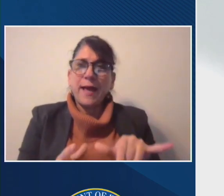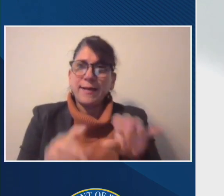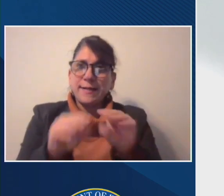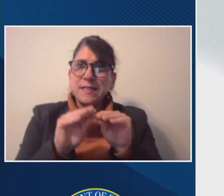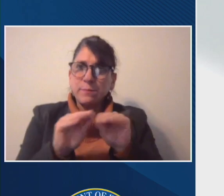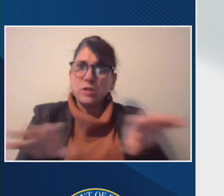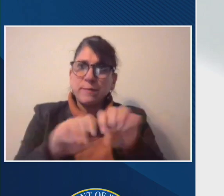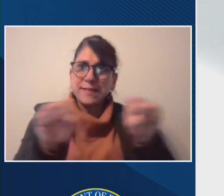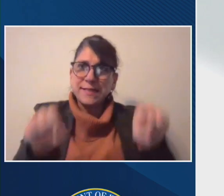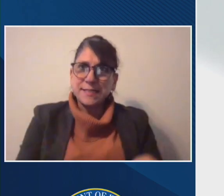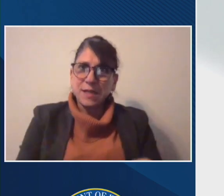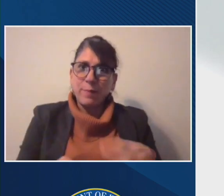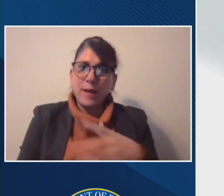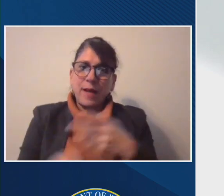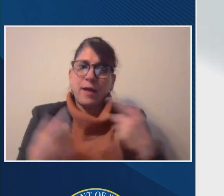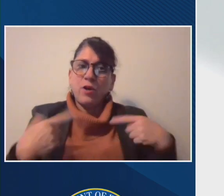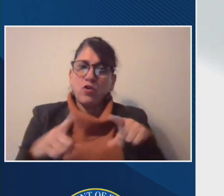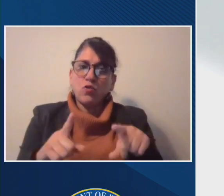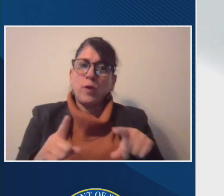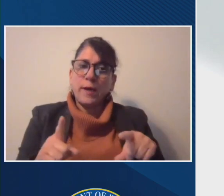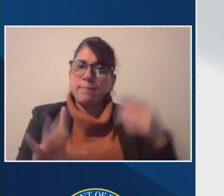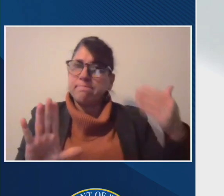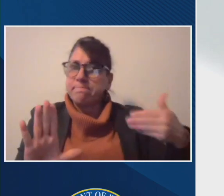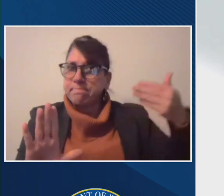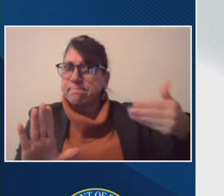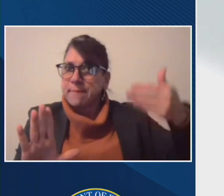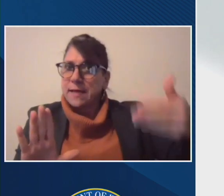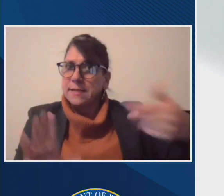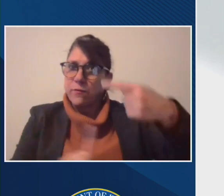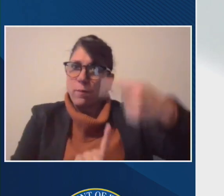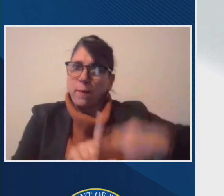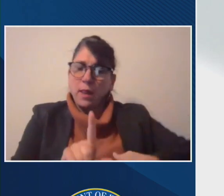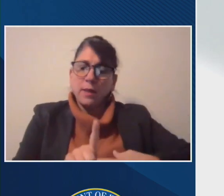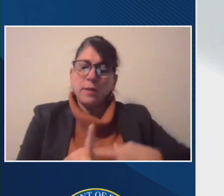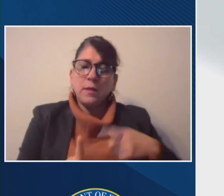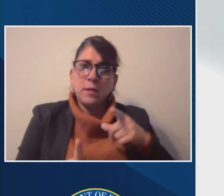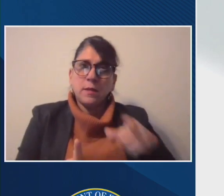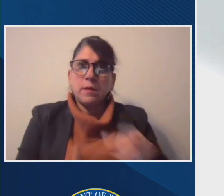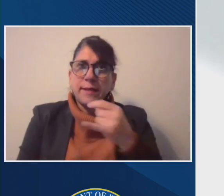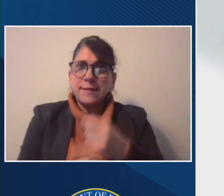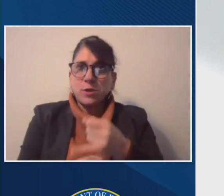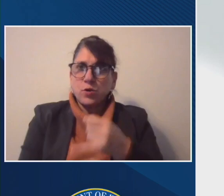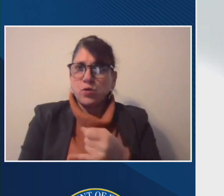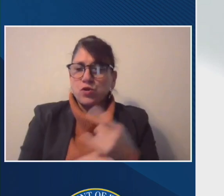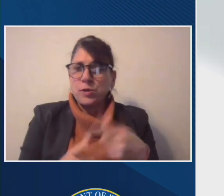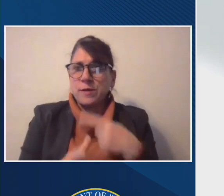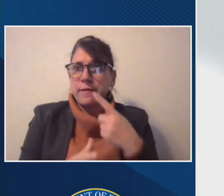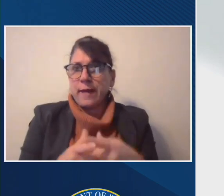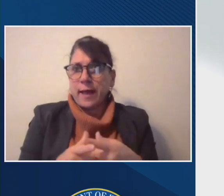Over the course of the next several months, the institution then undergoes its closeout audit.